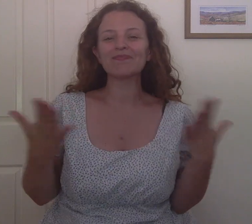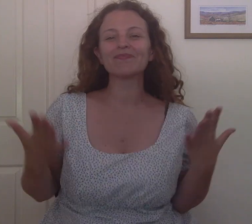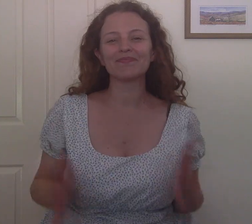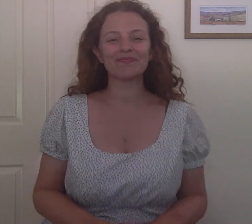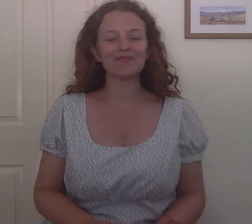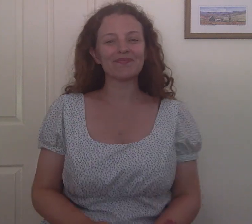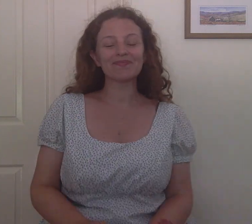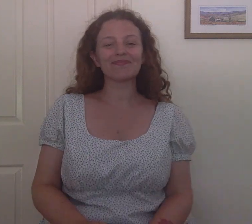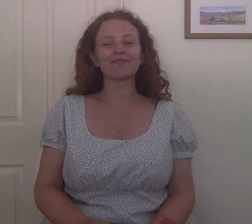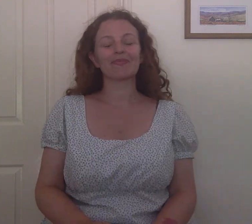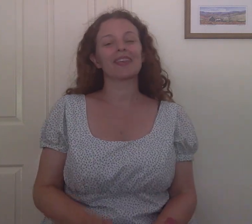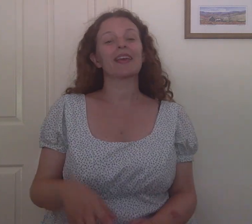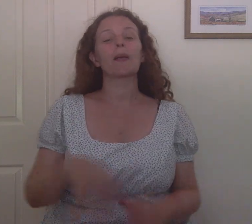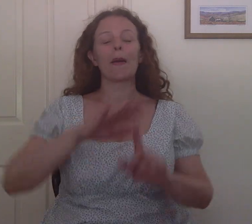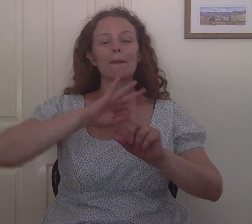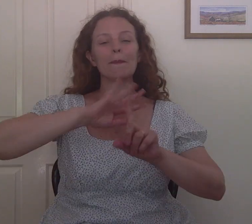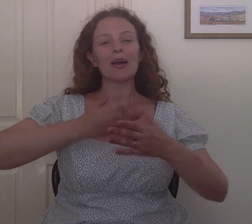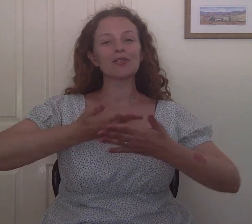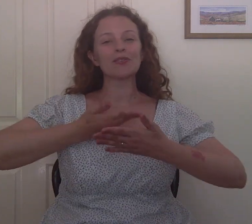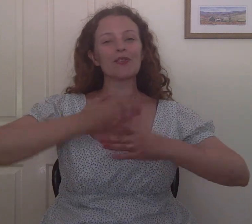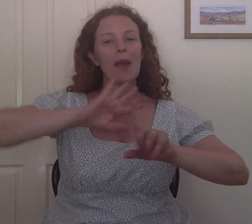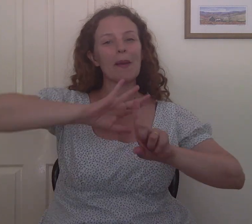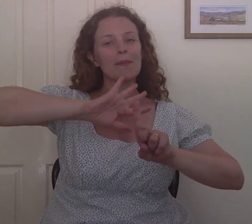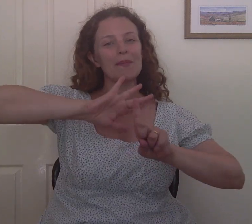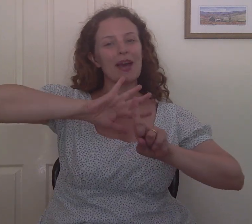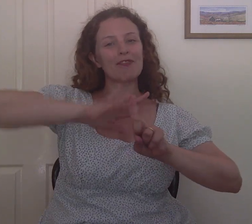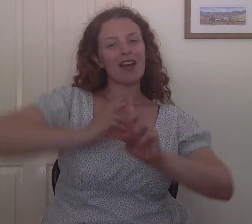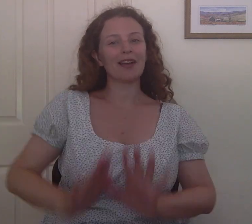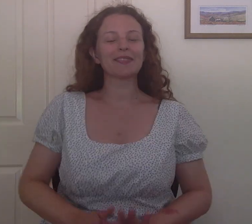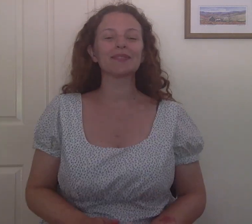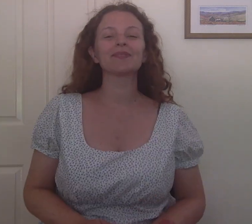This is the background to the story.